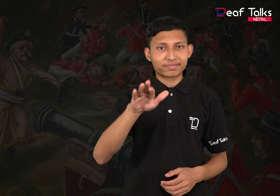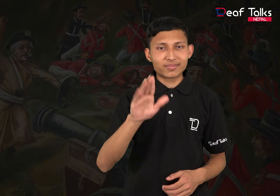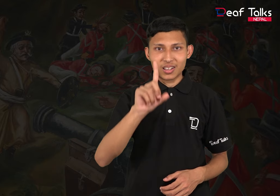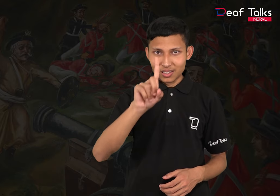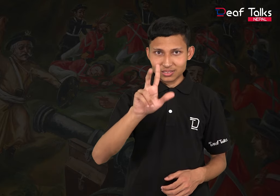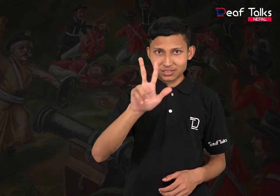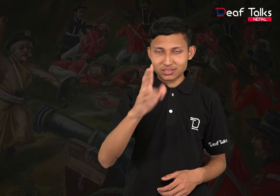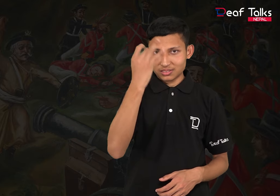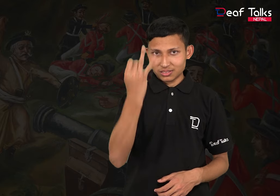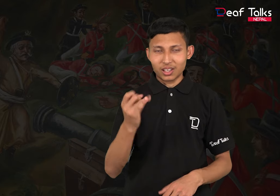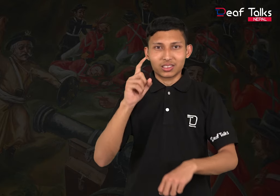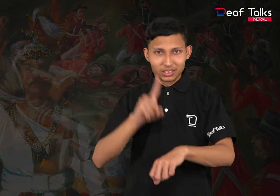During the 18th century,